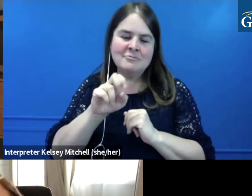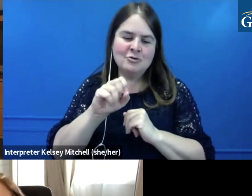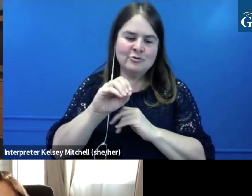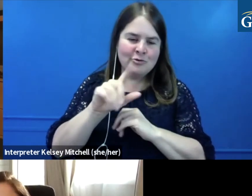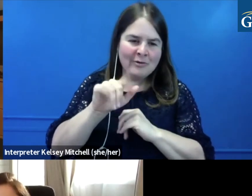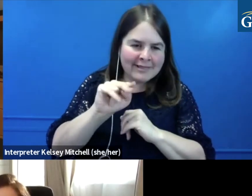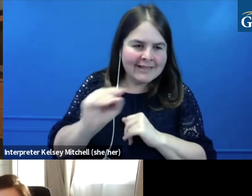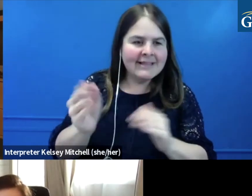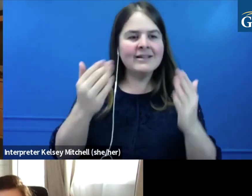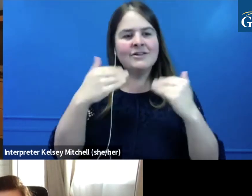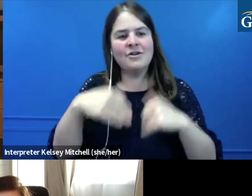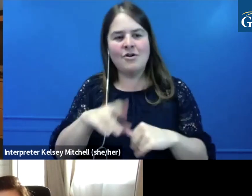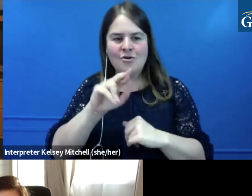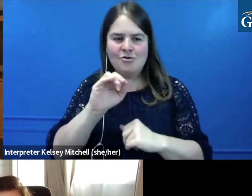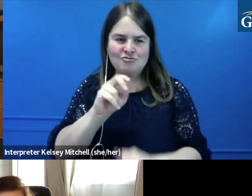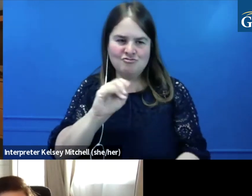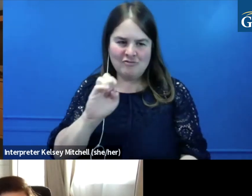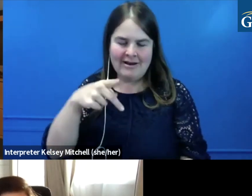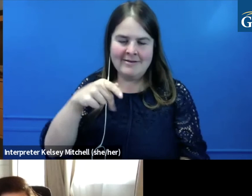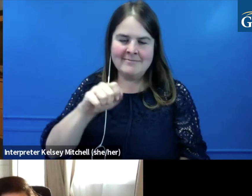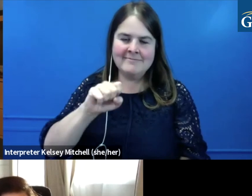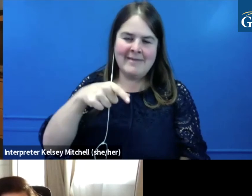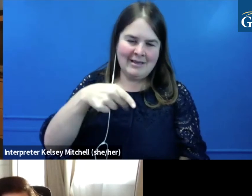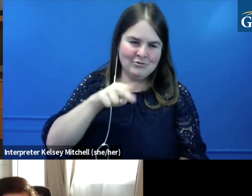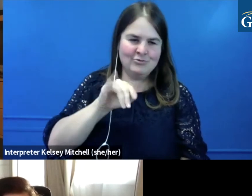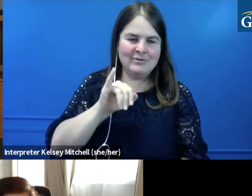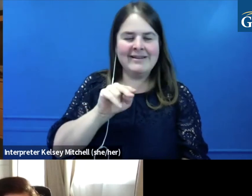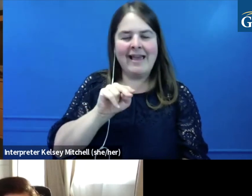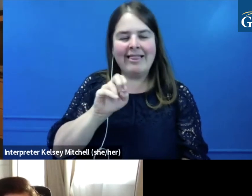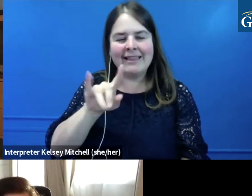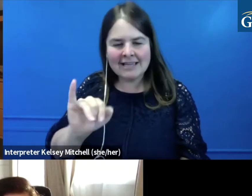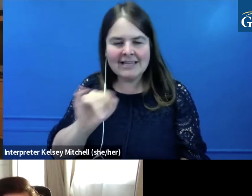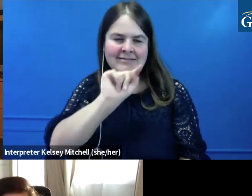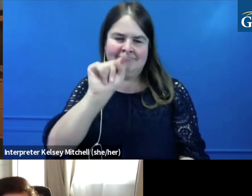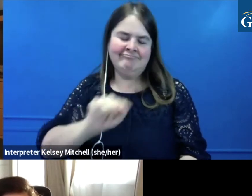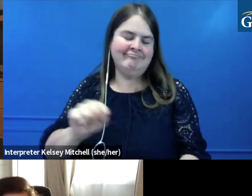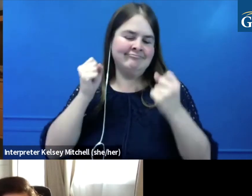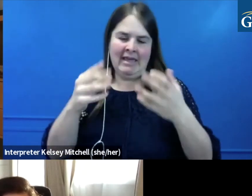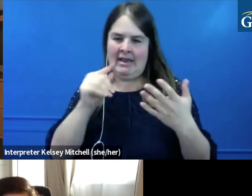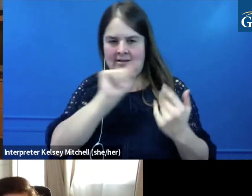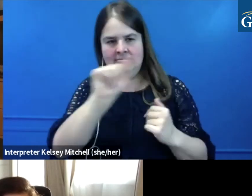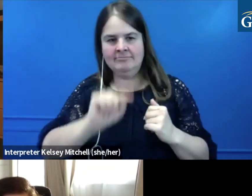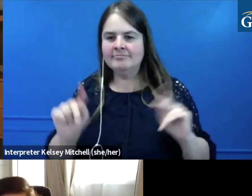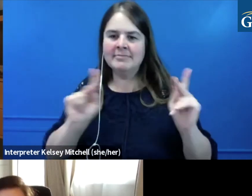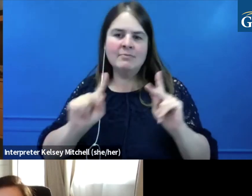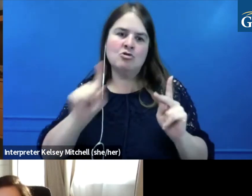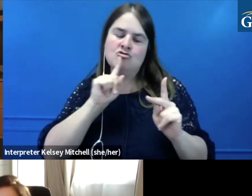pascuanelli freddie camps uh and and many many other people it was a huge